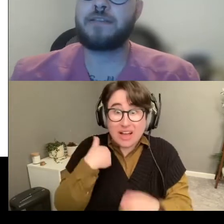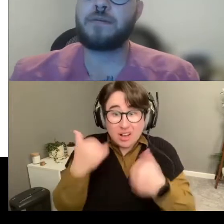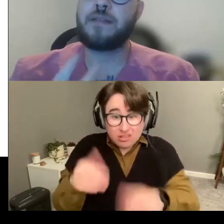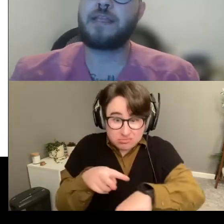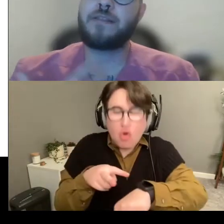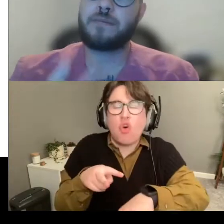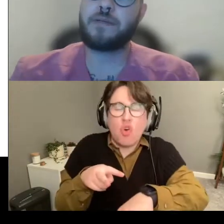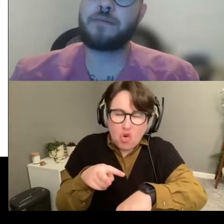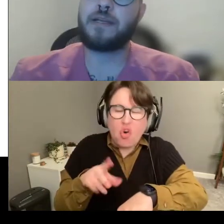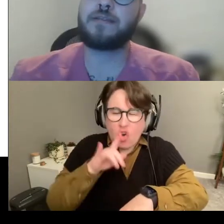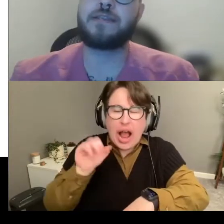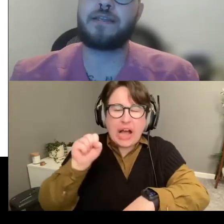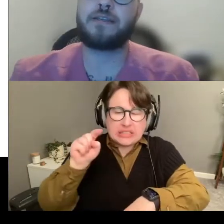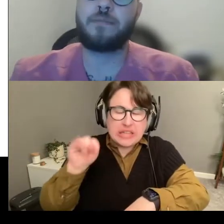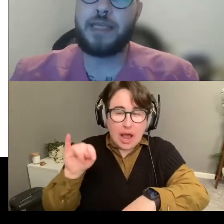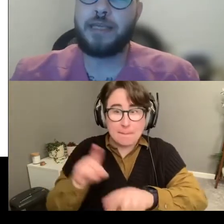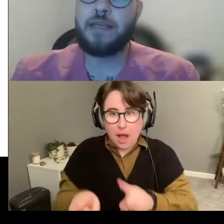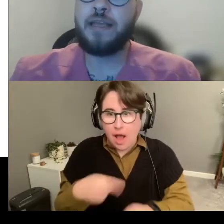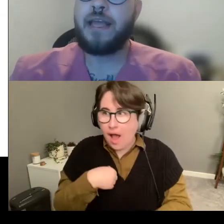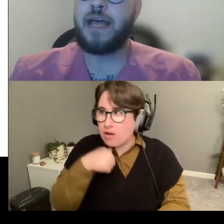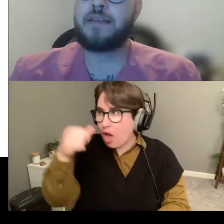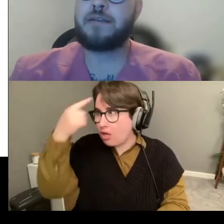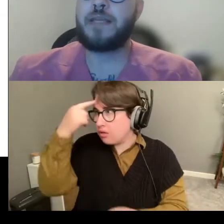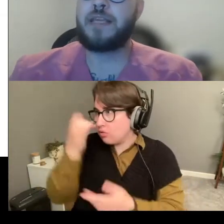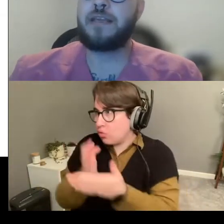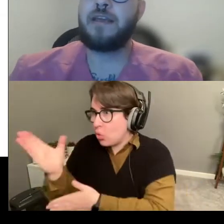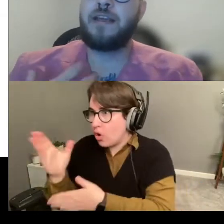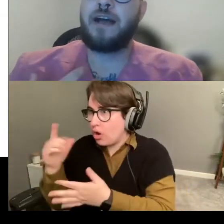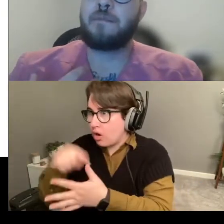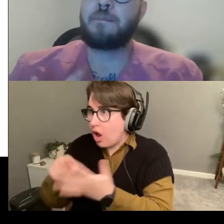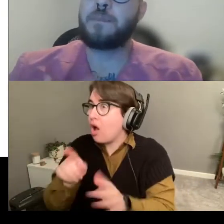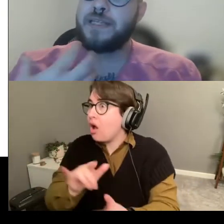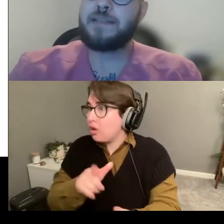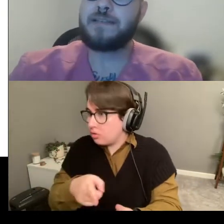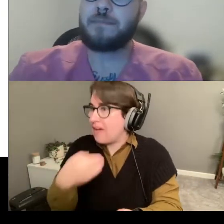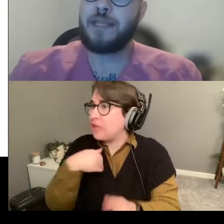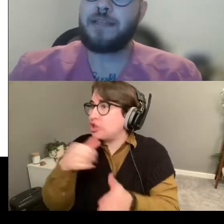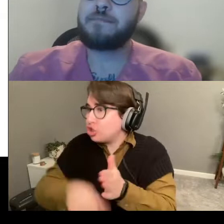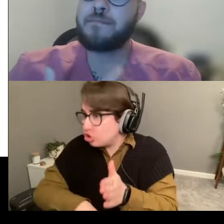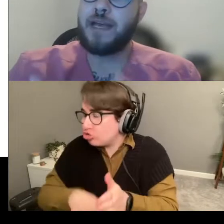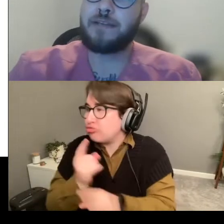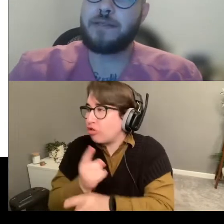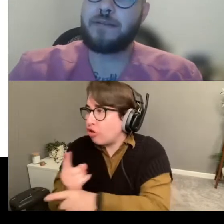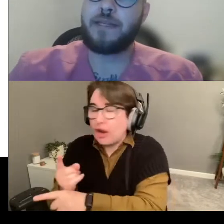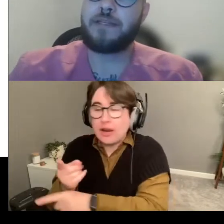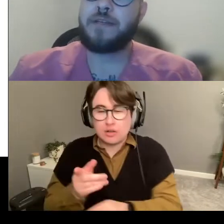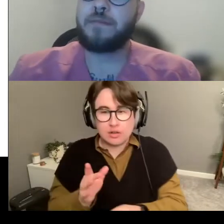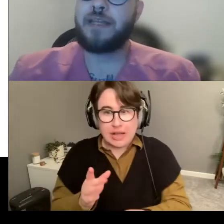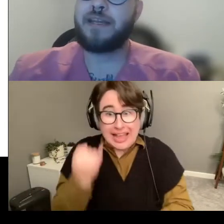and don't think through what else it could be, I could be missing something, not doing the right treatment,